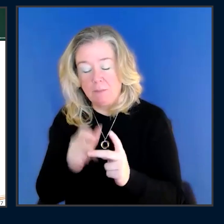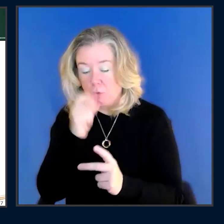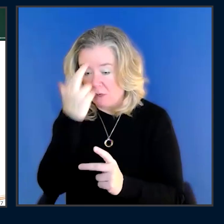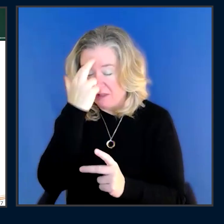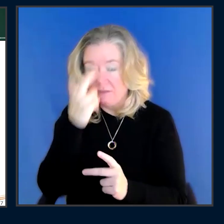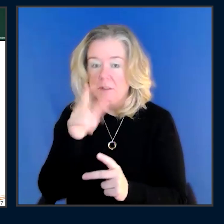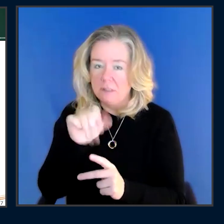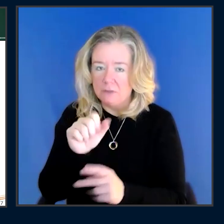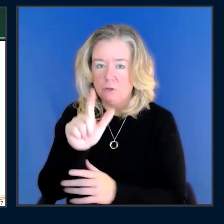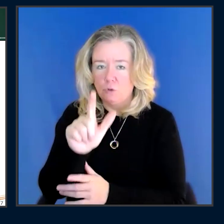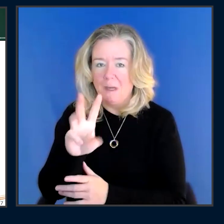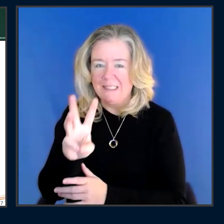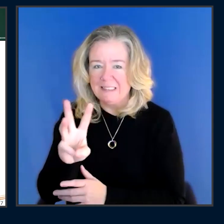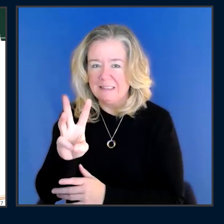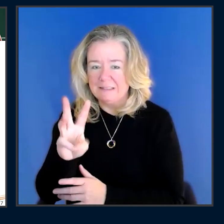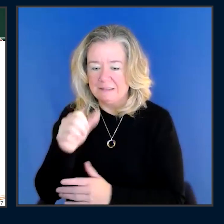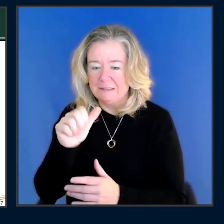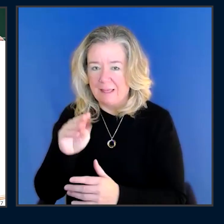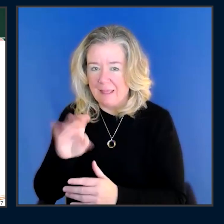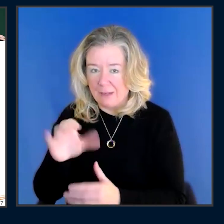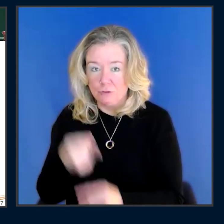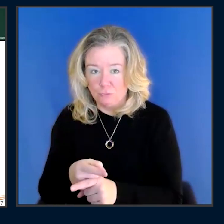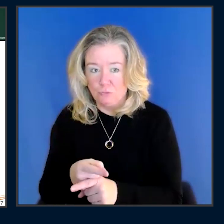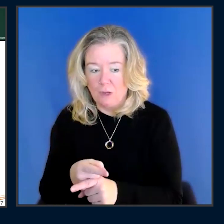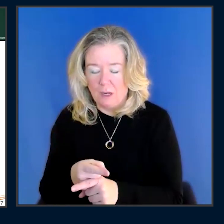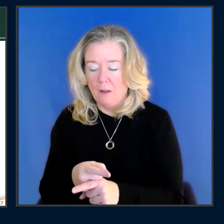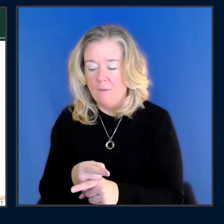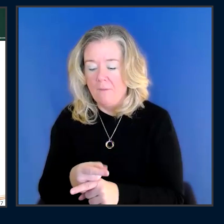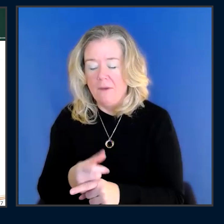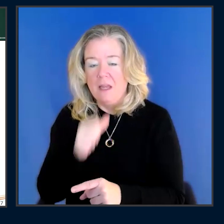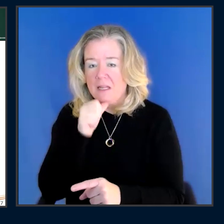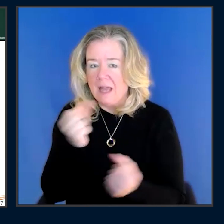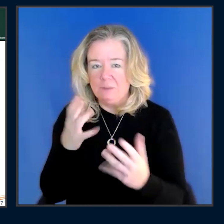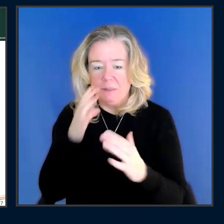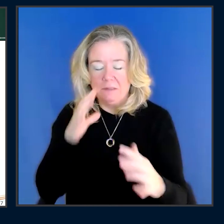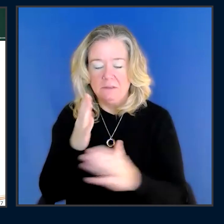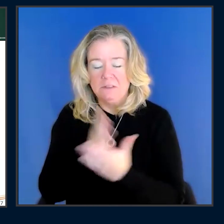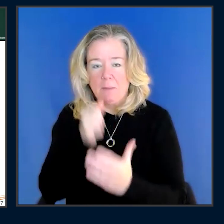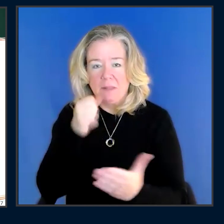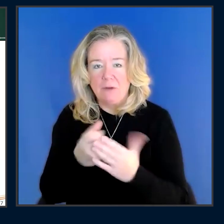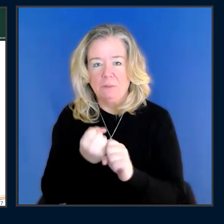even though there's 26 letters and less sounds because some letters make two sounds.